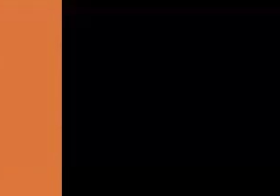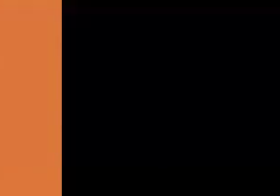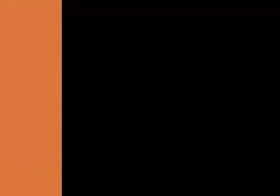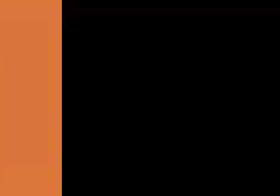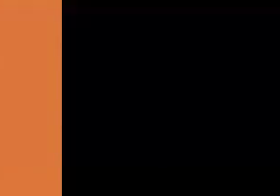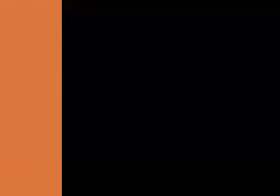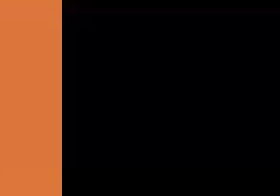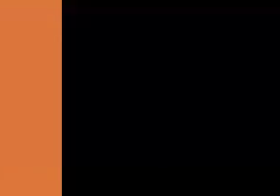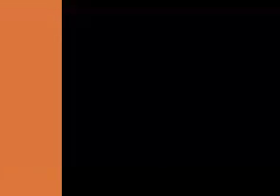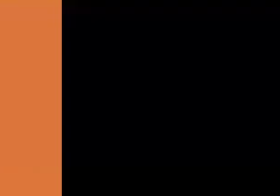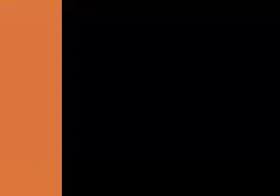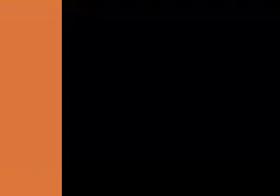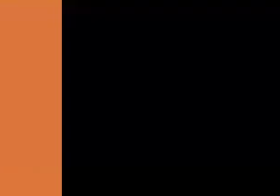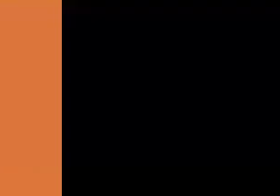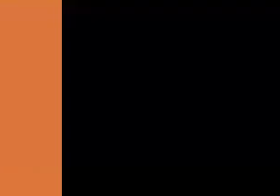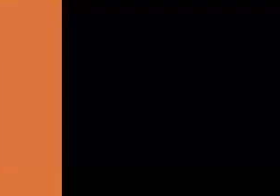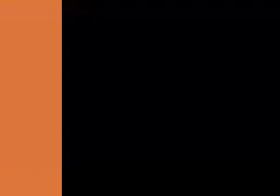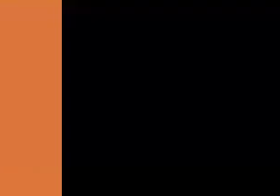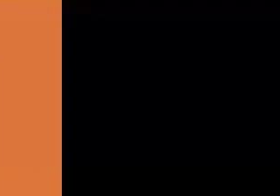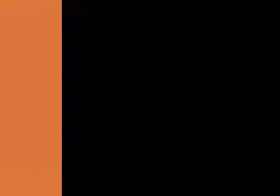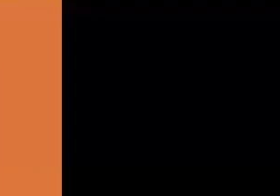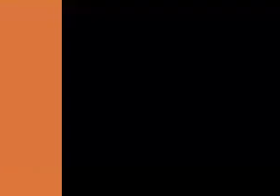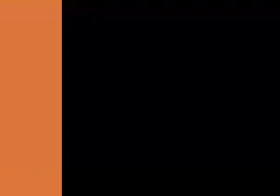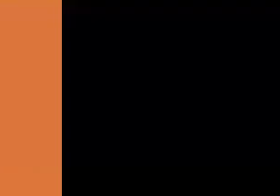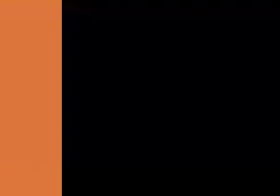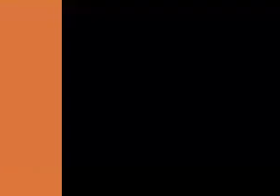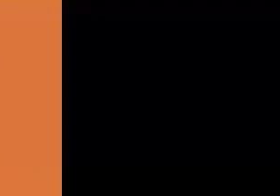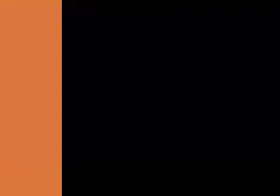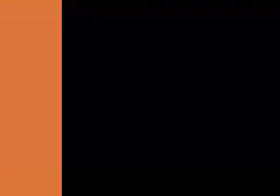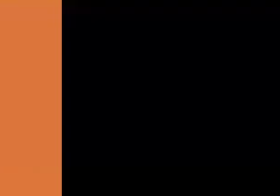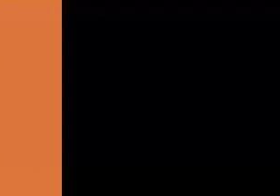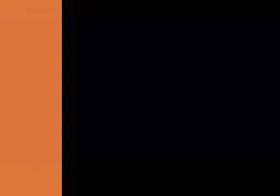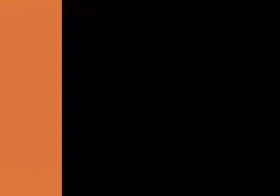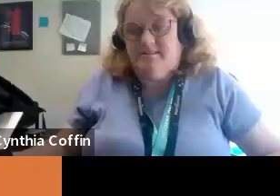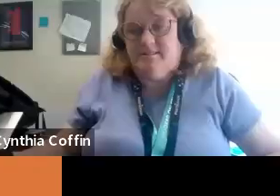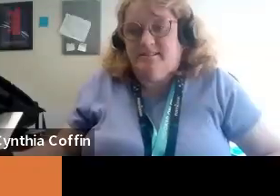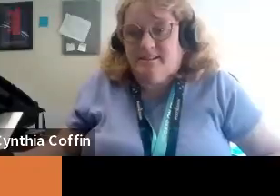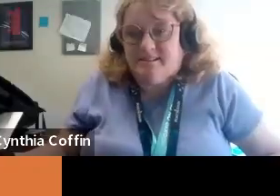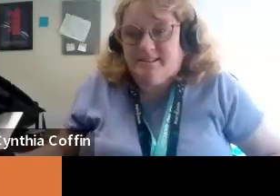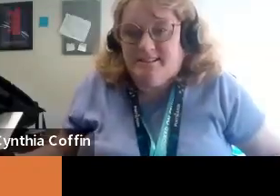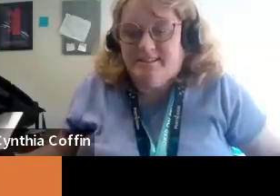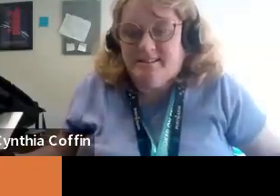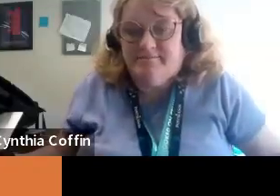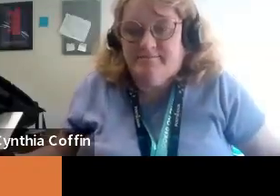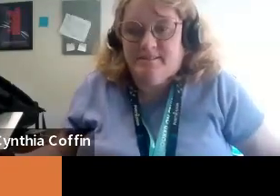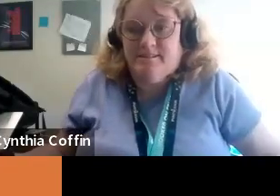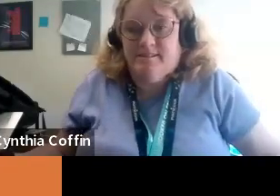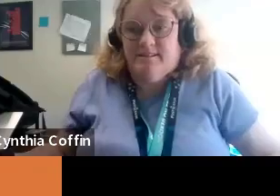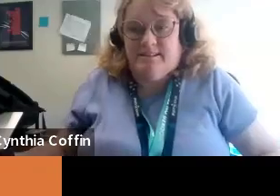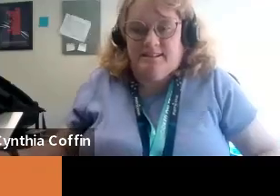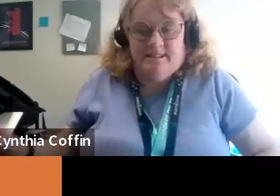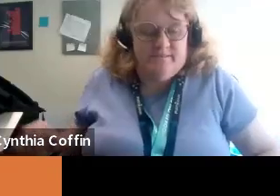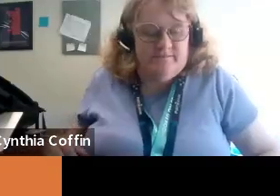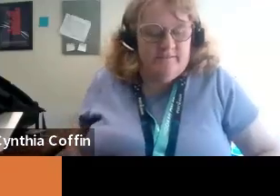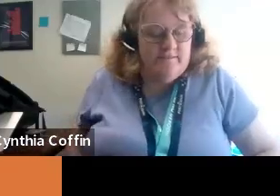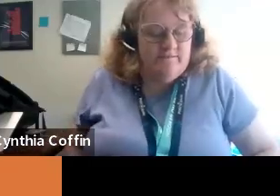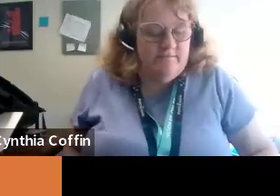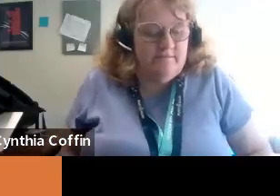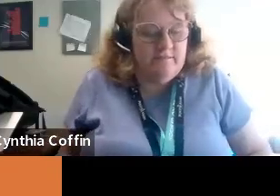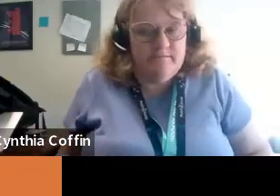illegible -- influential for me and the individuals I have spoken to me -- in my research. It's not a was the case for